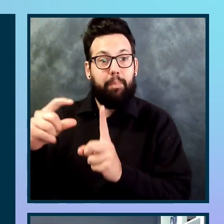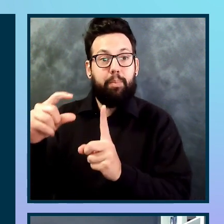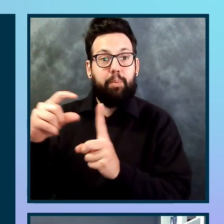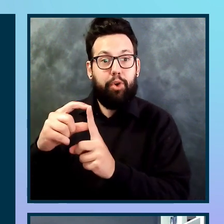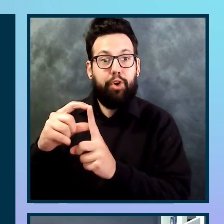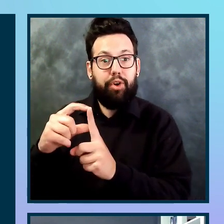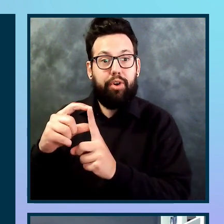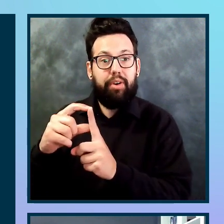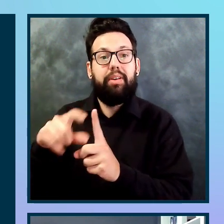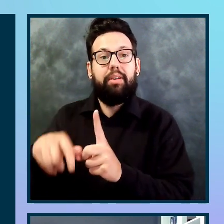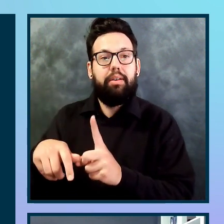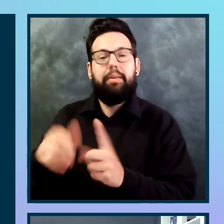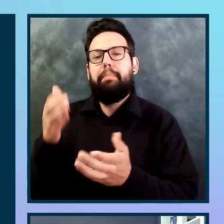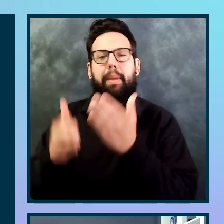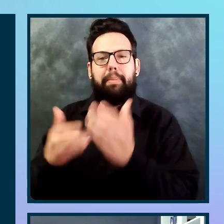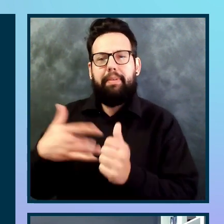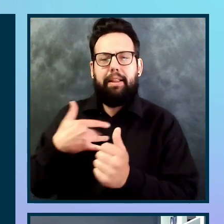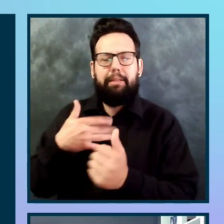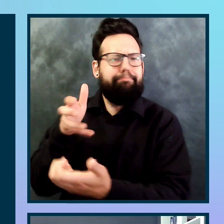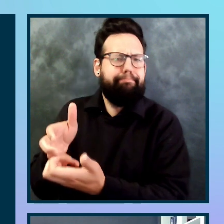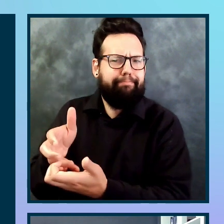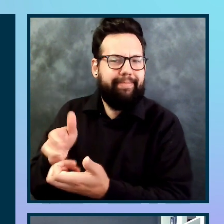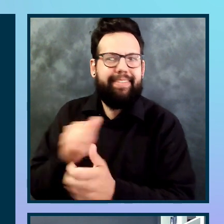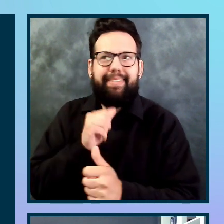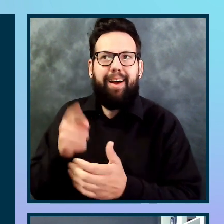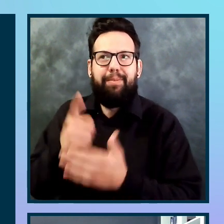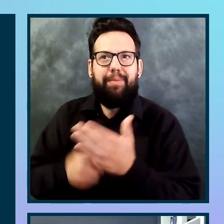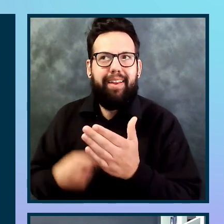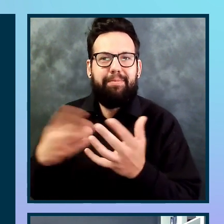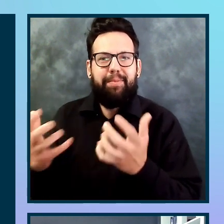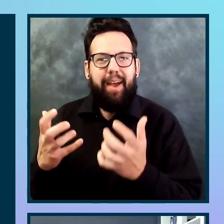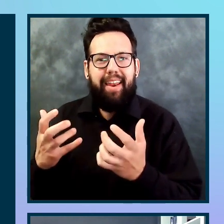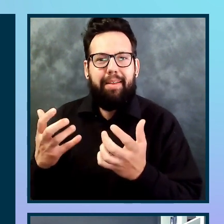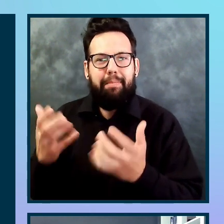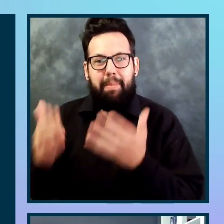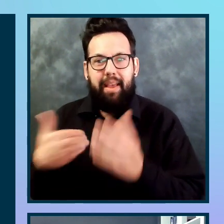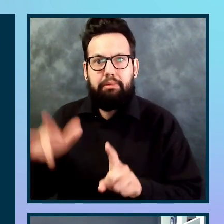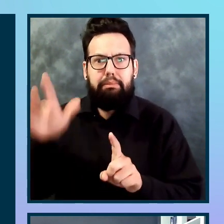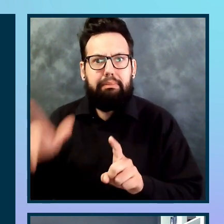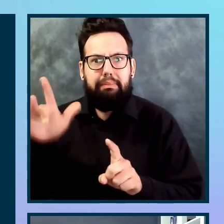if it is not programed correctly, you might need to tap 25 times to get out of there,